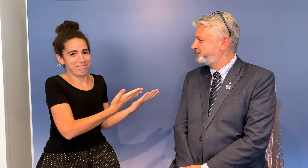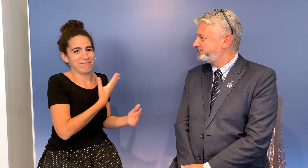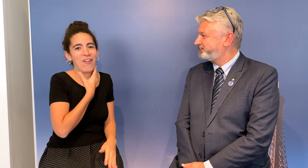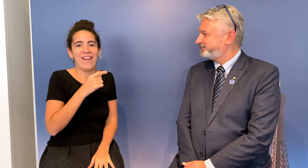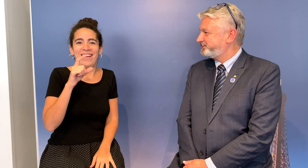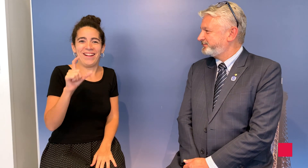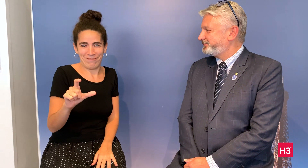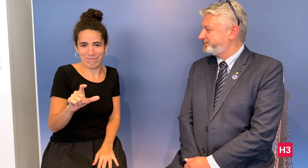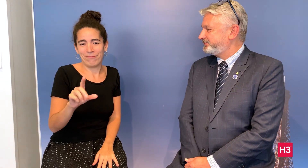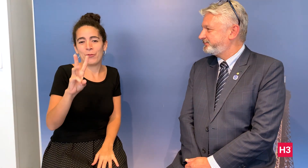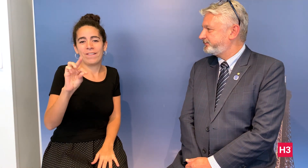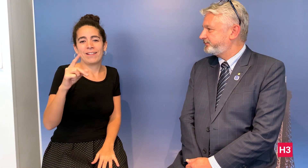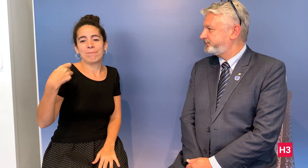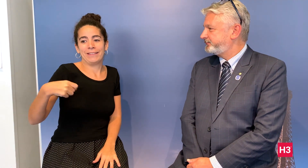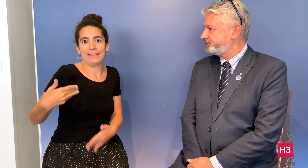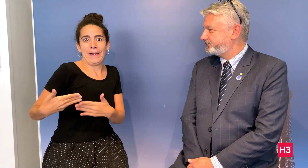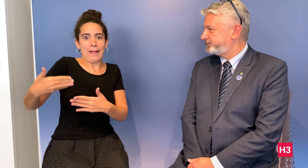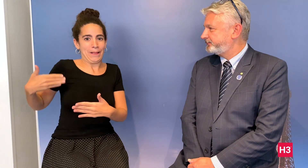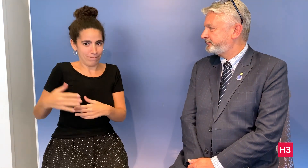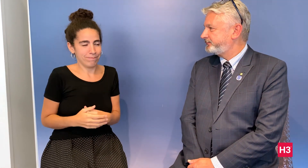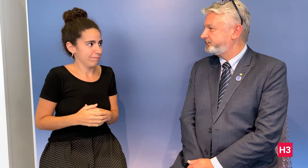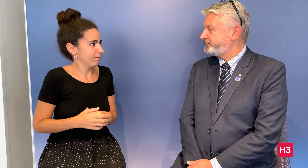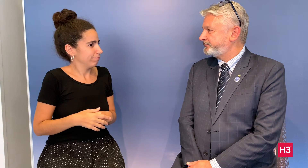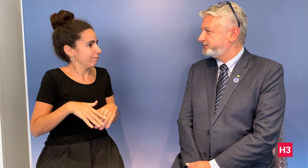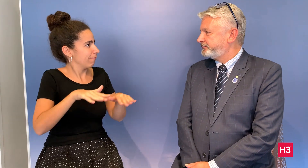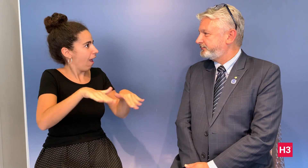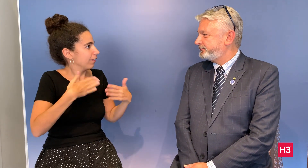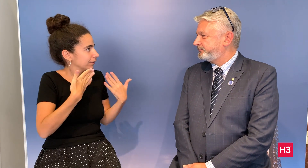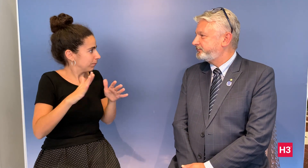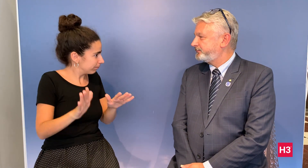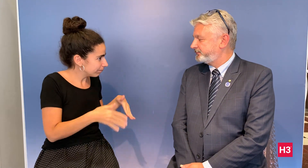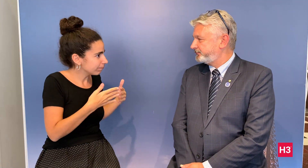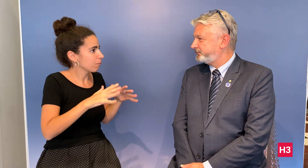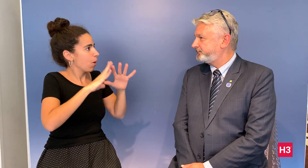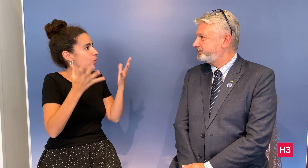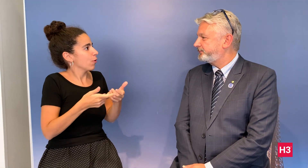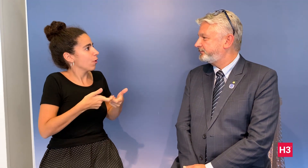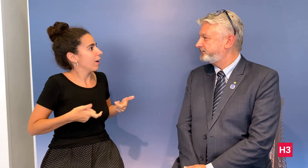Hello, this is Colin, the past WFD president. Now that General Assembly is over and World Congress is underway,